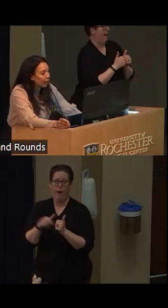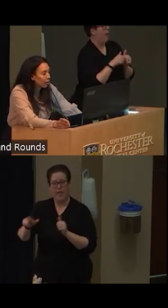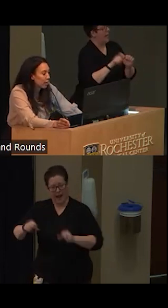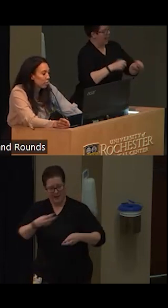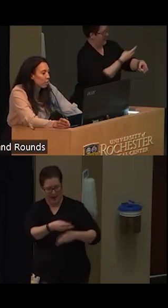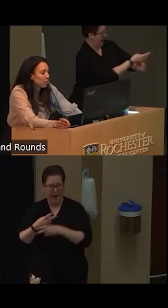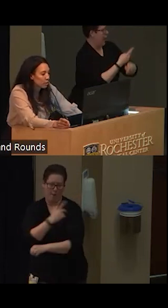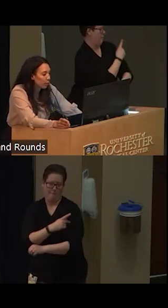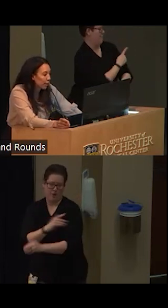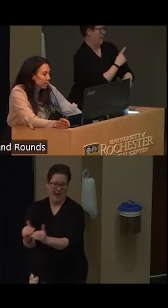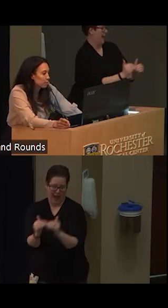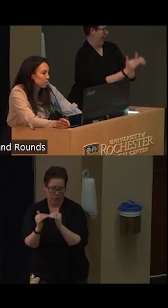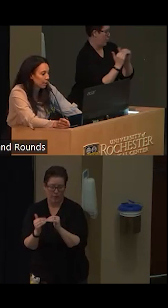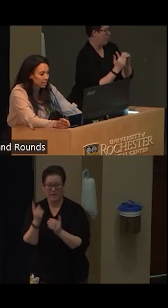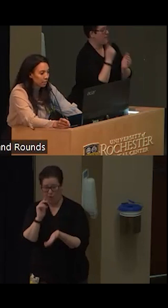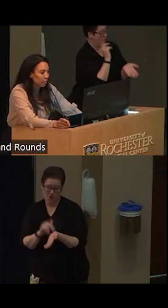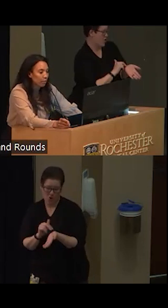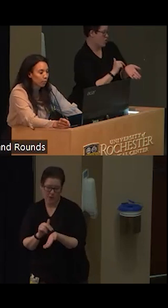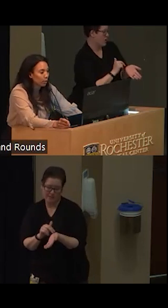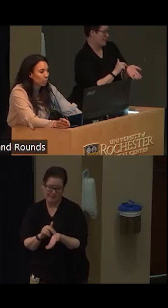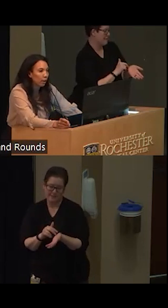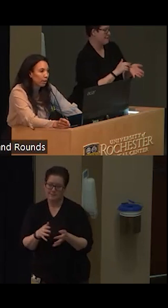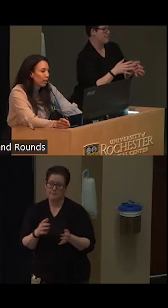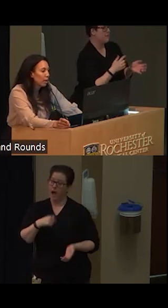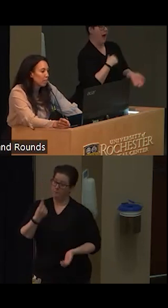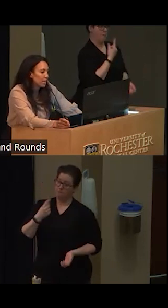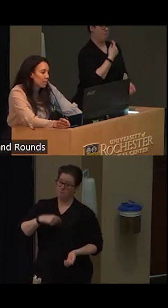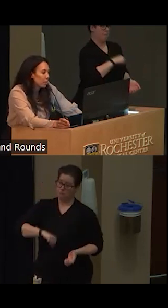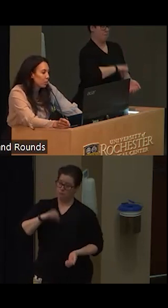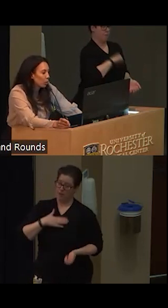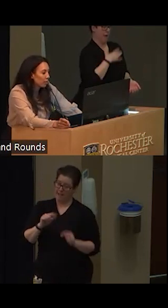care and from a nursing practice perspective you know I'm really proud of my team and the